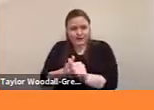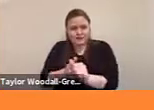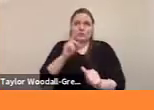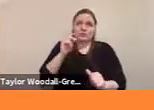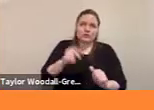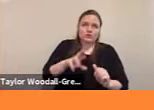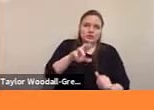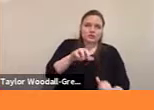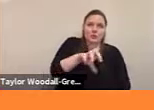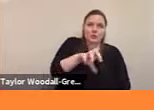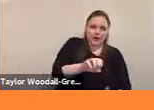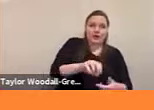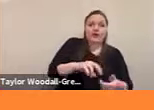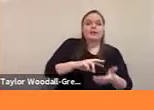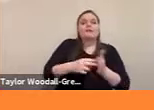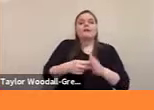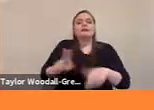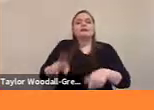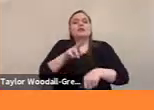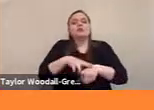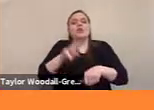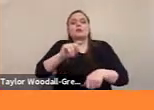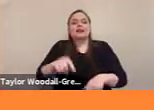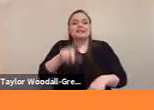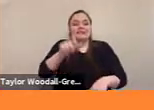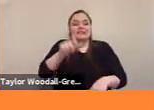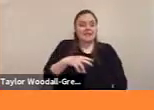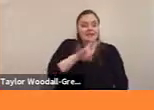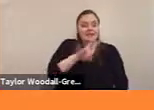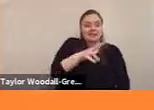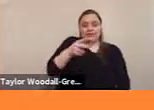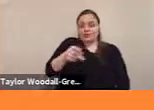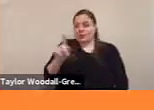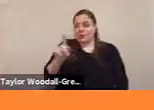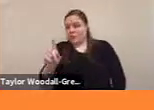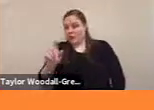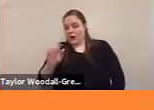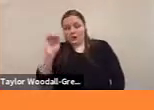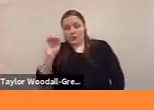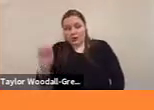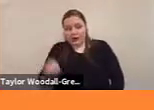ratio or greater and large text would need to be 4.5:1 or greater.